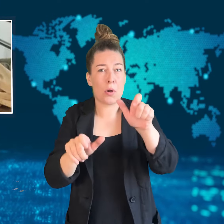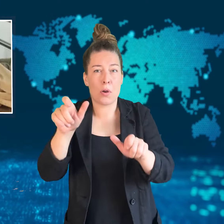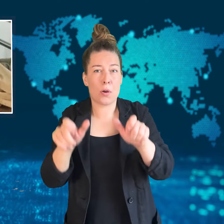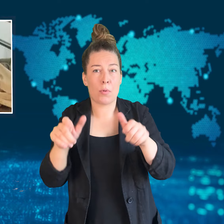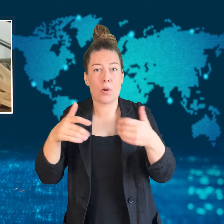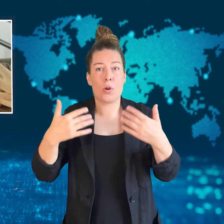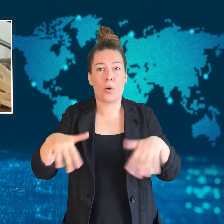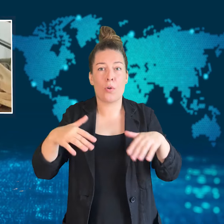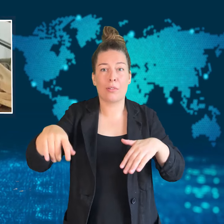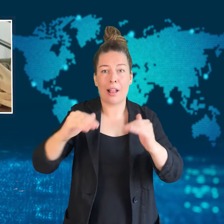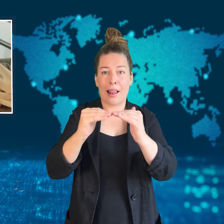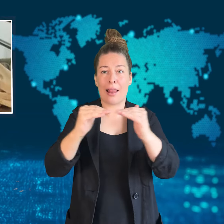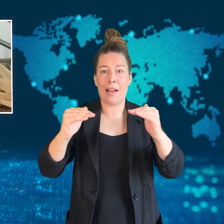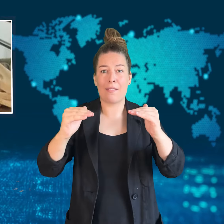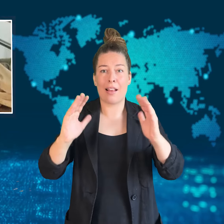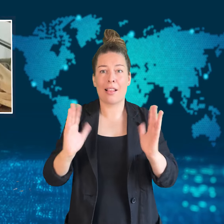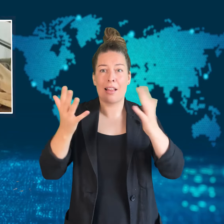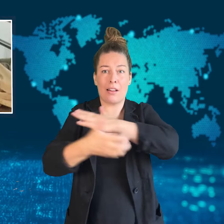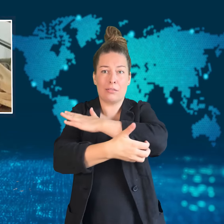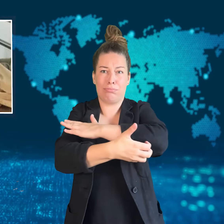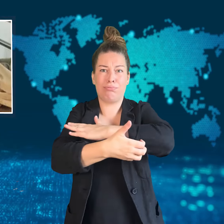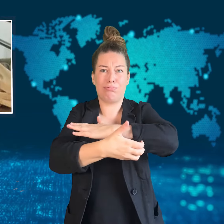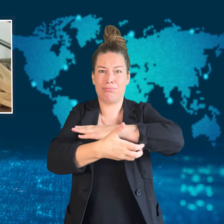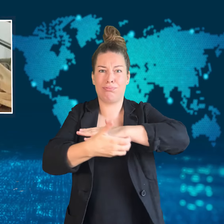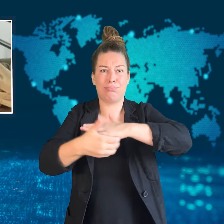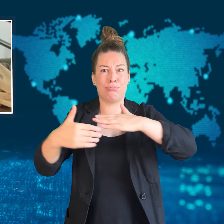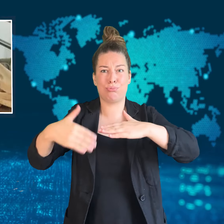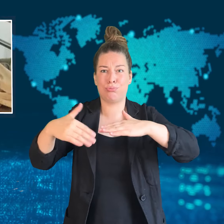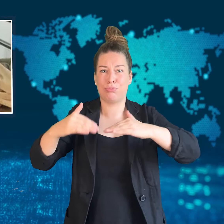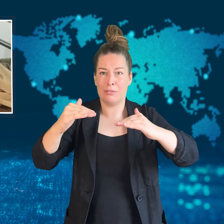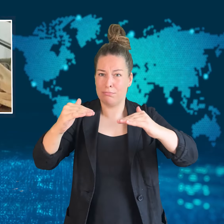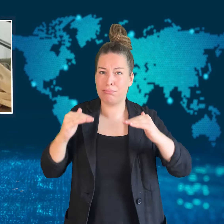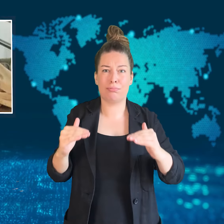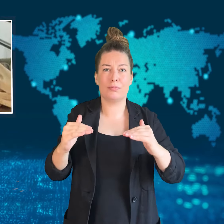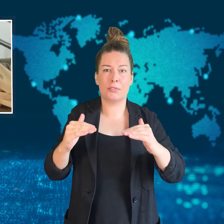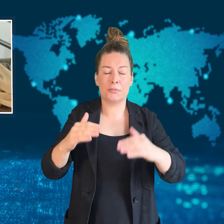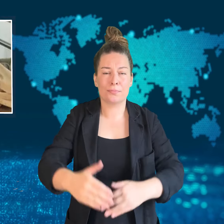around 27 million people - live below the poverty level.